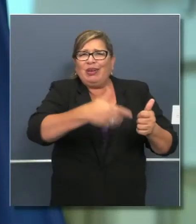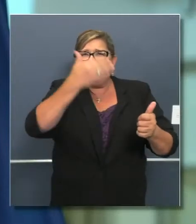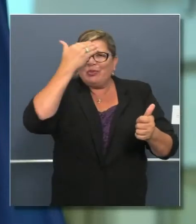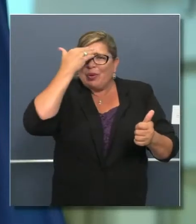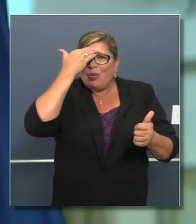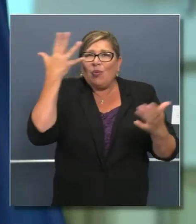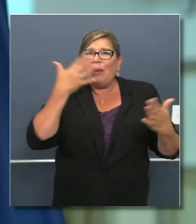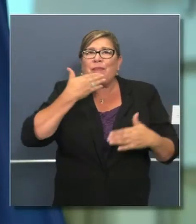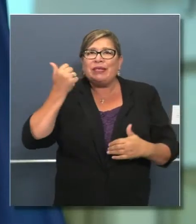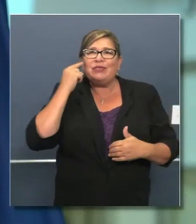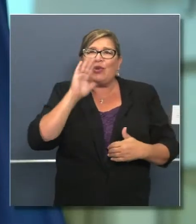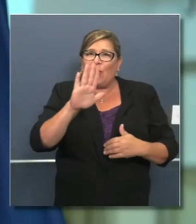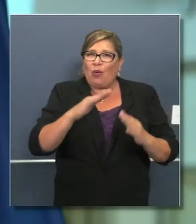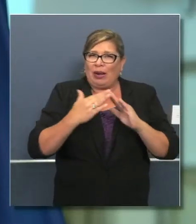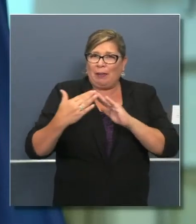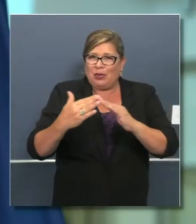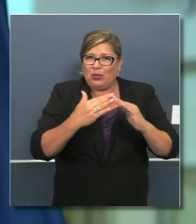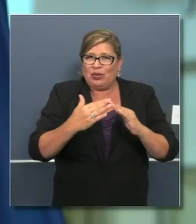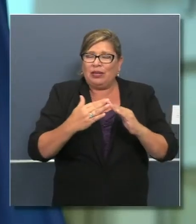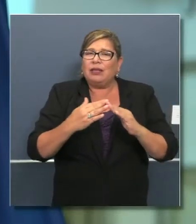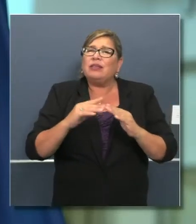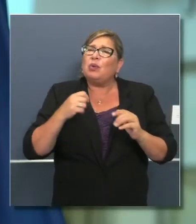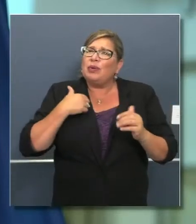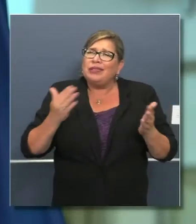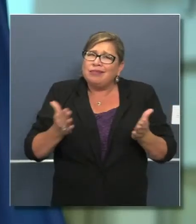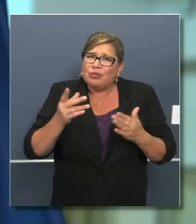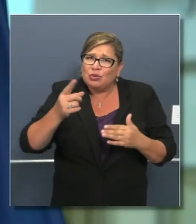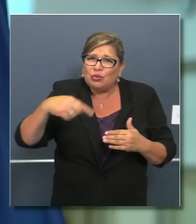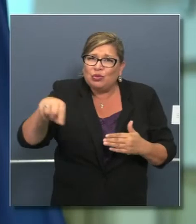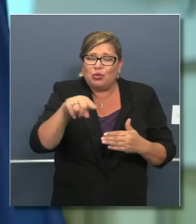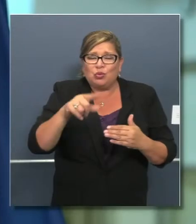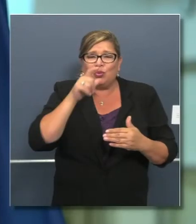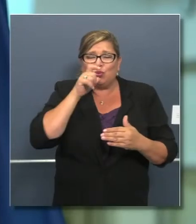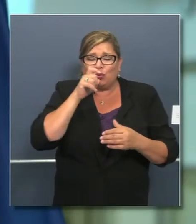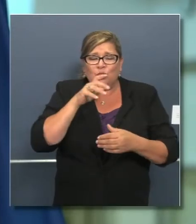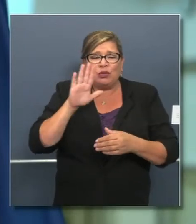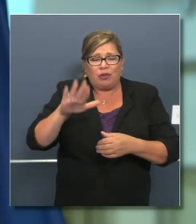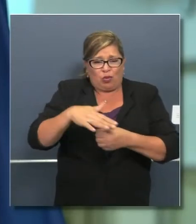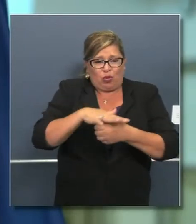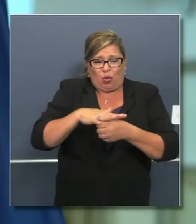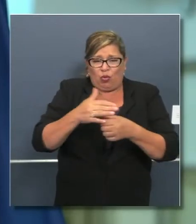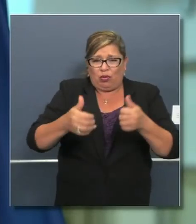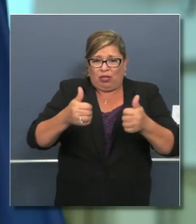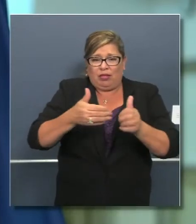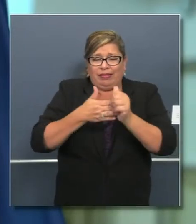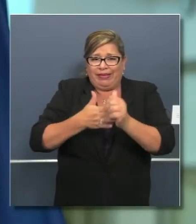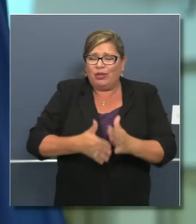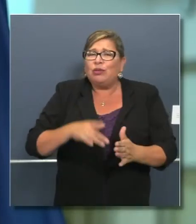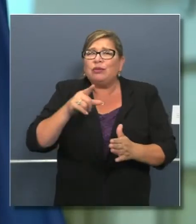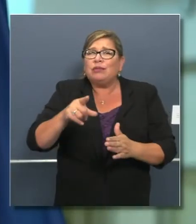local authorities go at your own pace go safely and thoughtfully but again with that autonomy